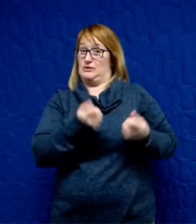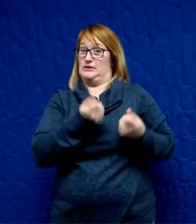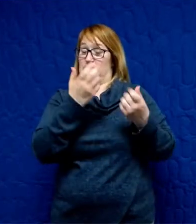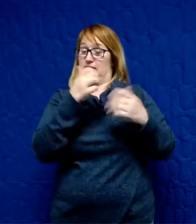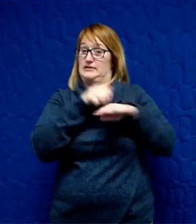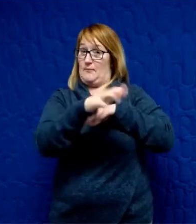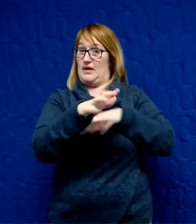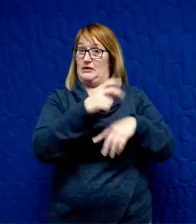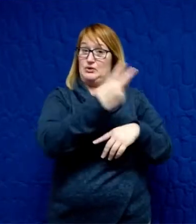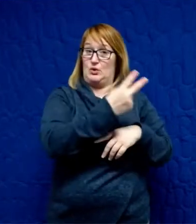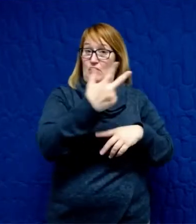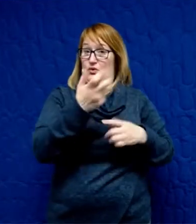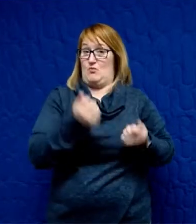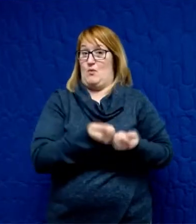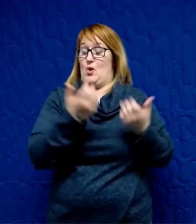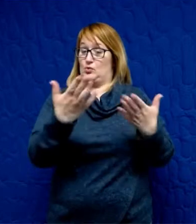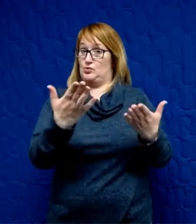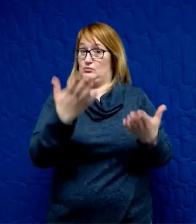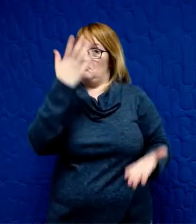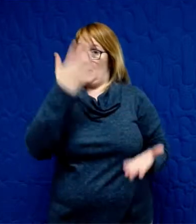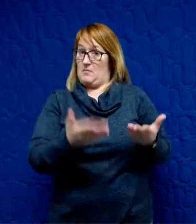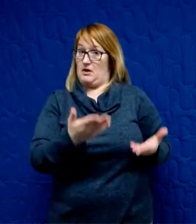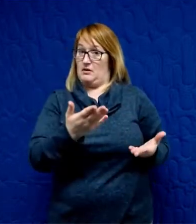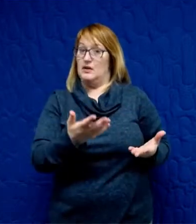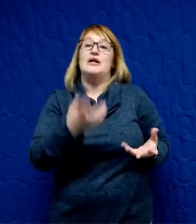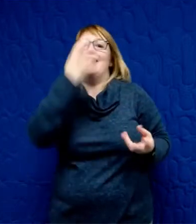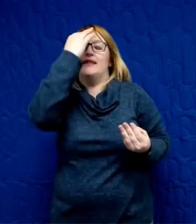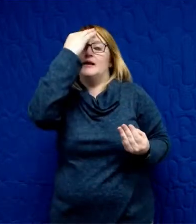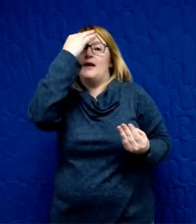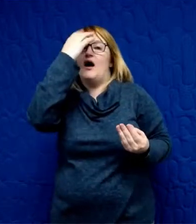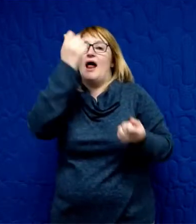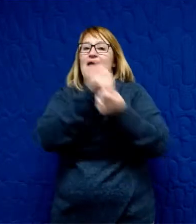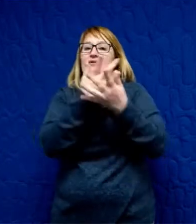So think about the components that you're really trying to convey and in 75